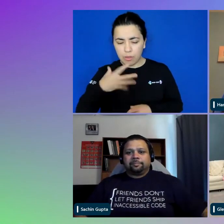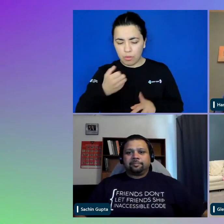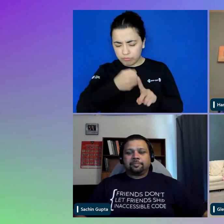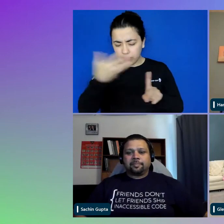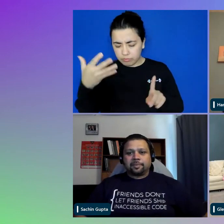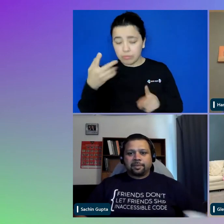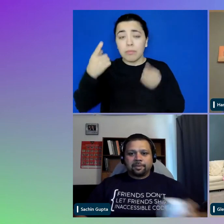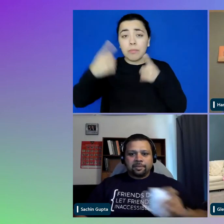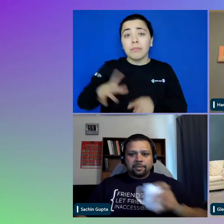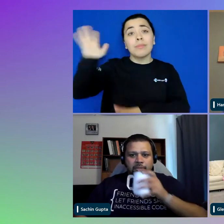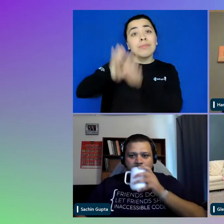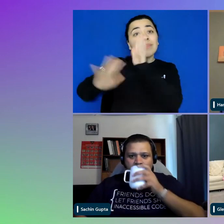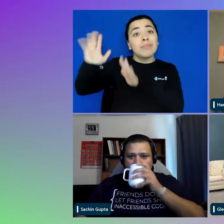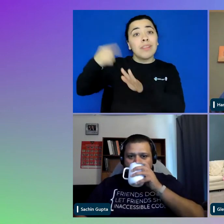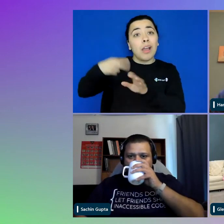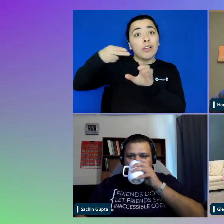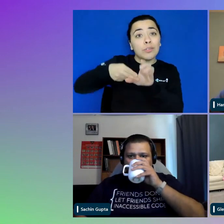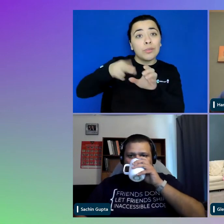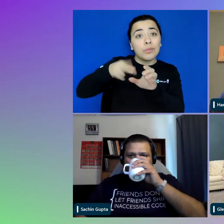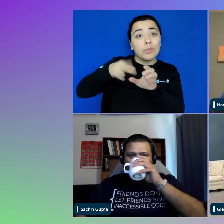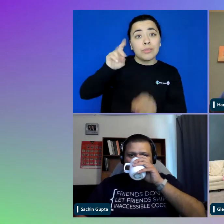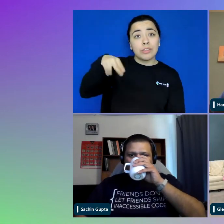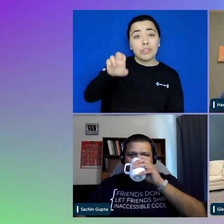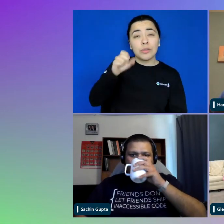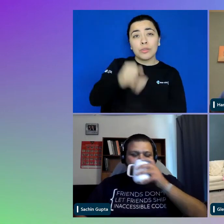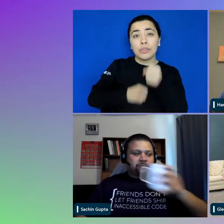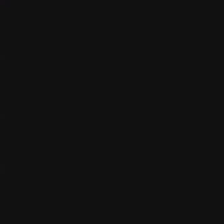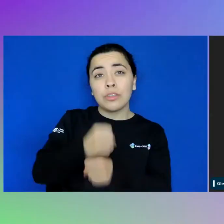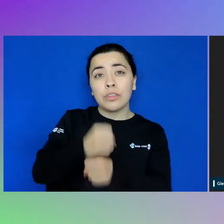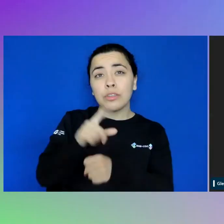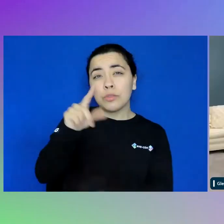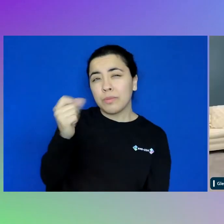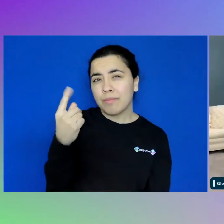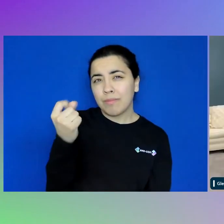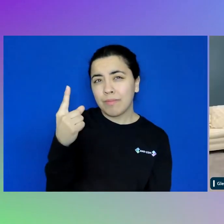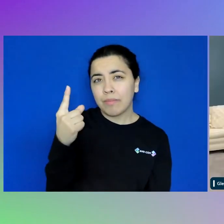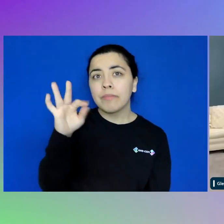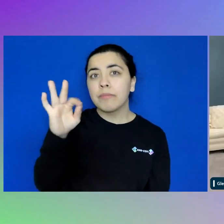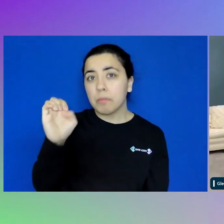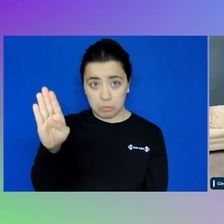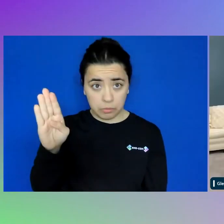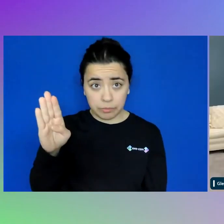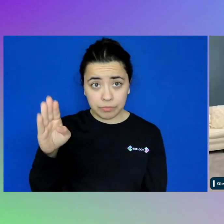the queue in in February of 2011, and I heard the vision of